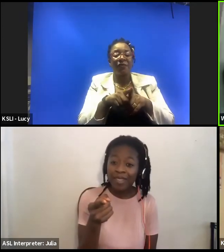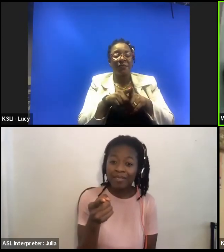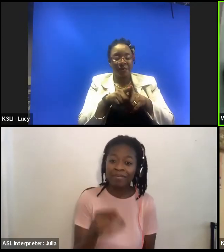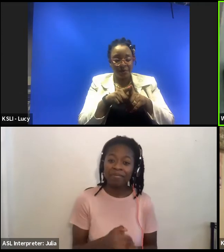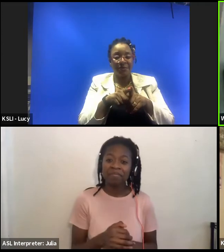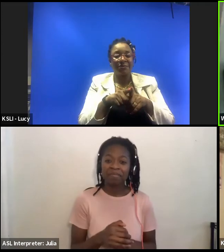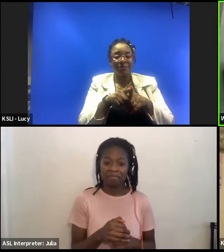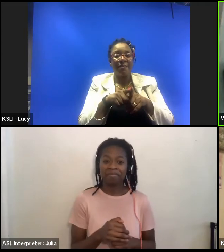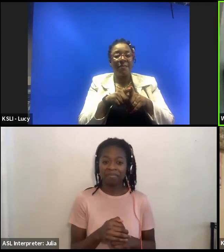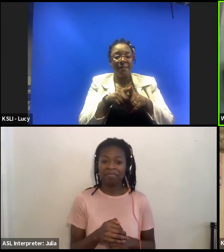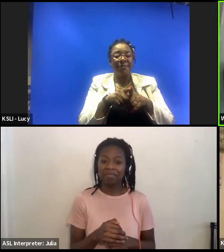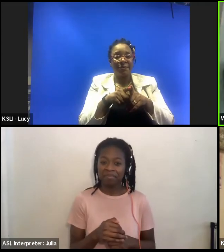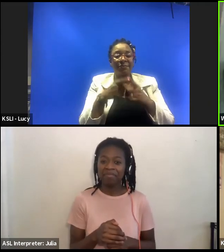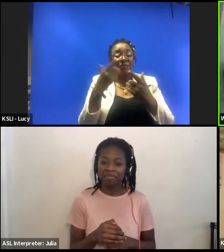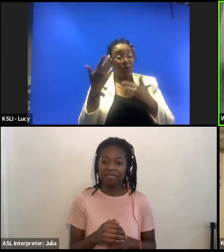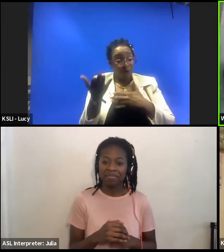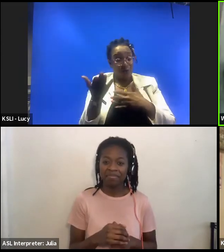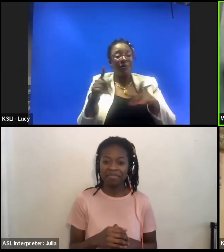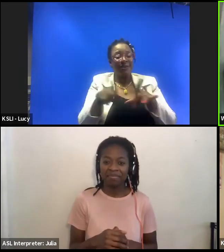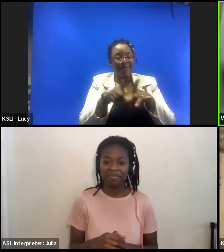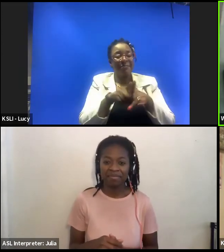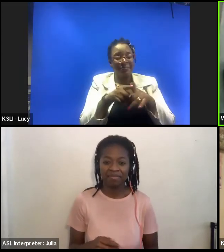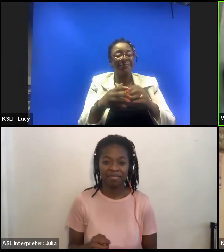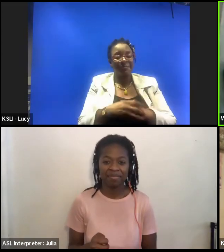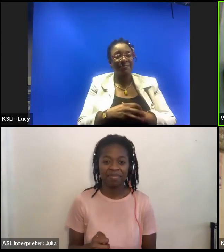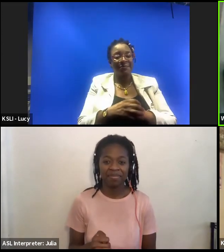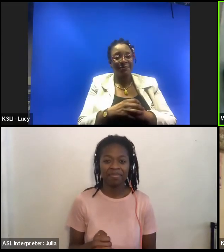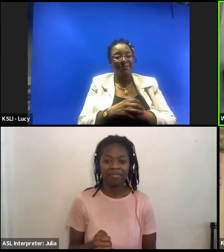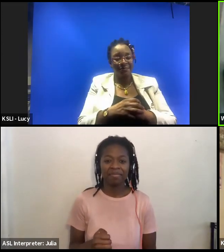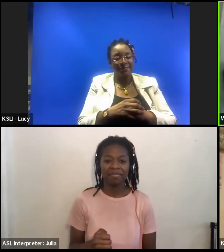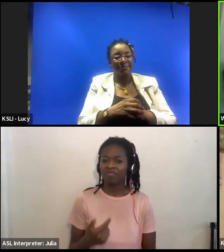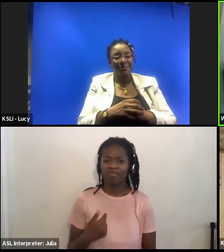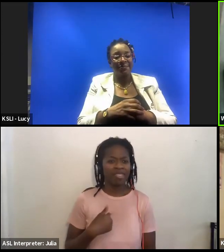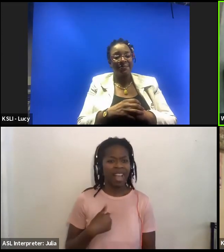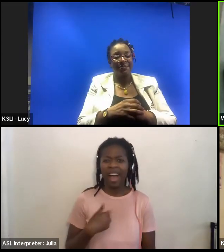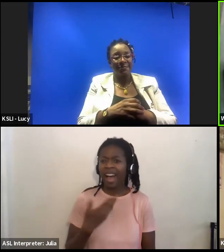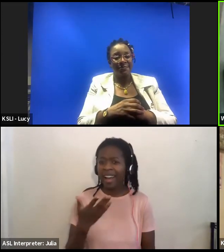There's also you. (both laugh) Aww. I can't leave you out from that team.